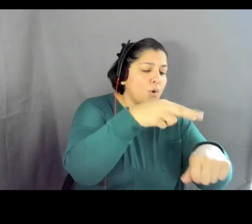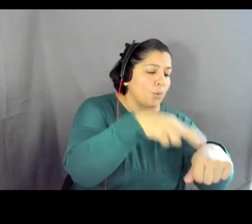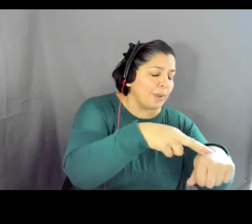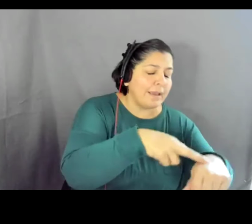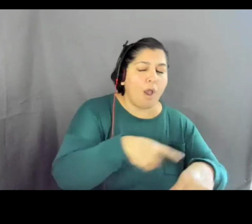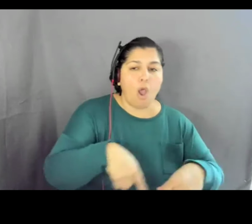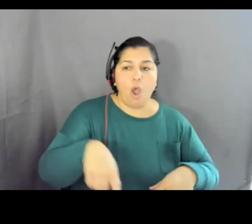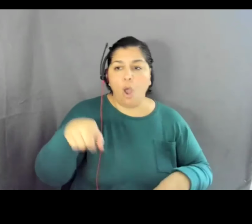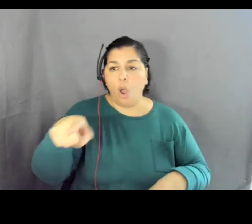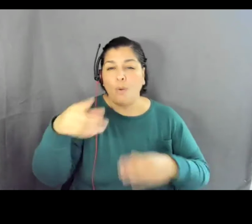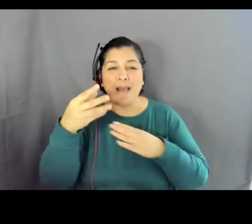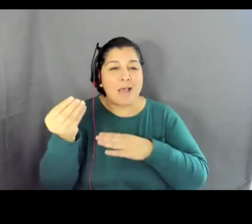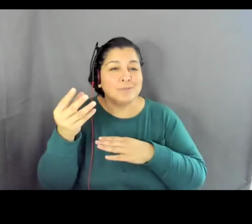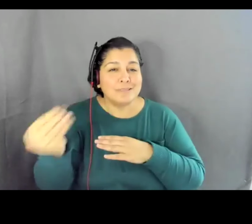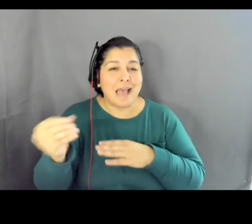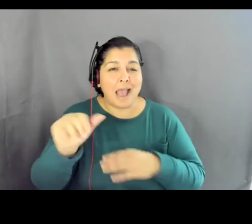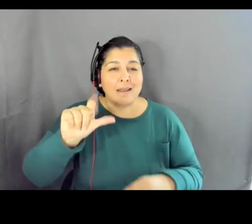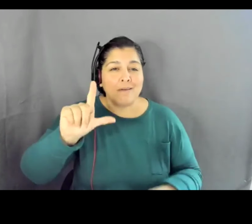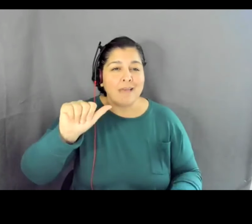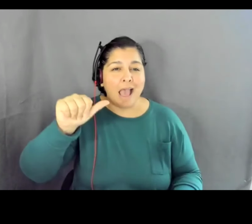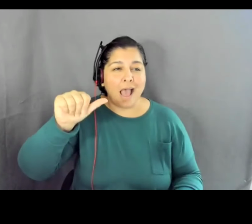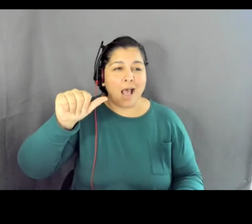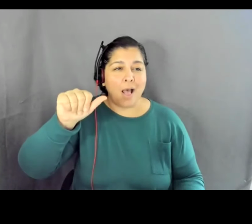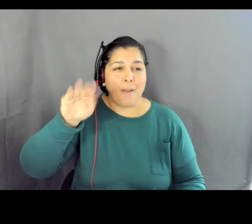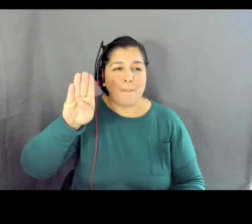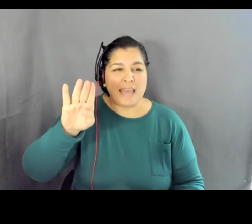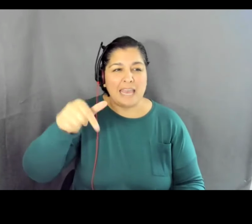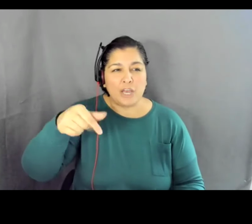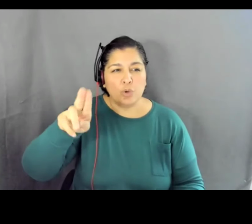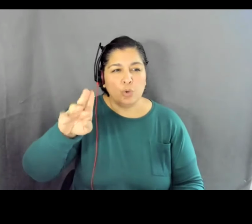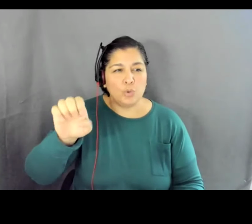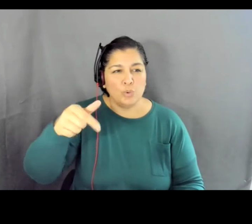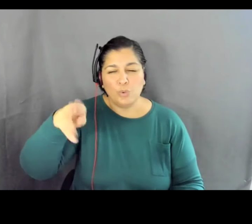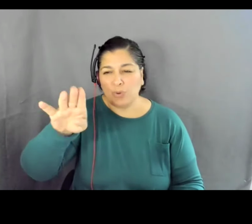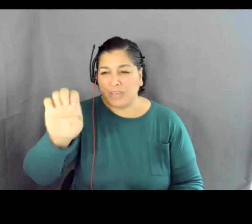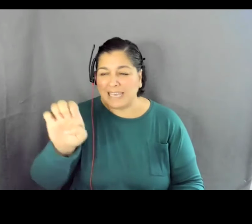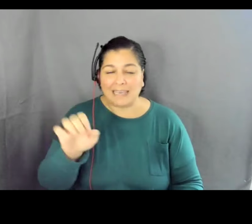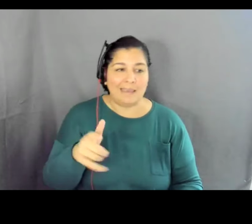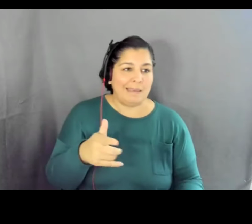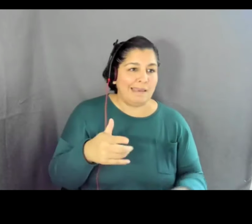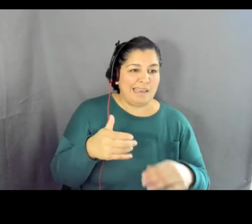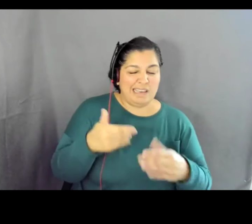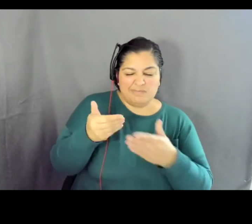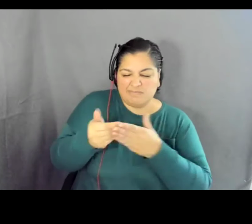and then working in three kind of midsize American cities, New Orleans, Detroit and Las Vegas.